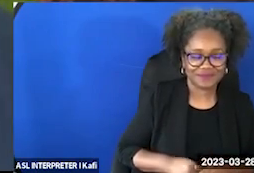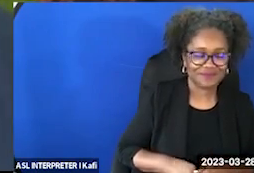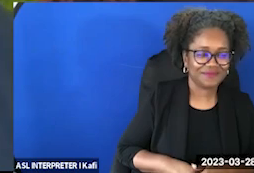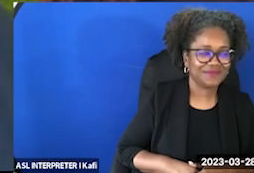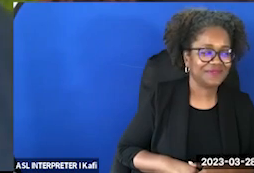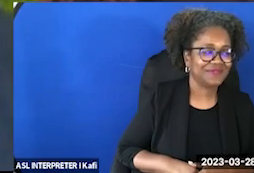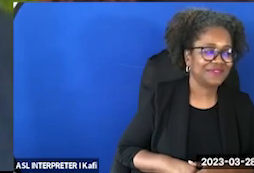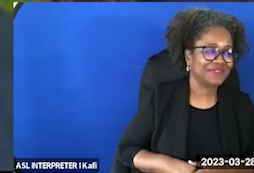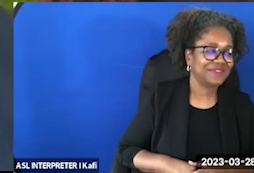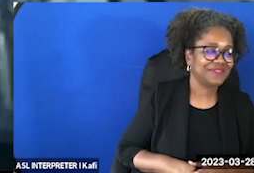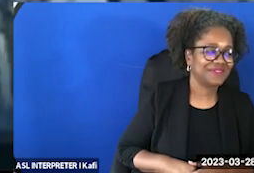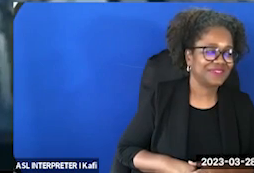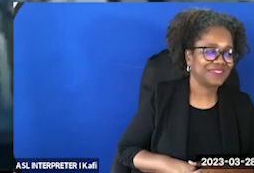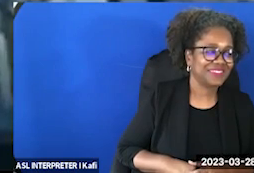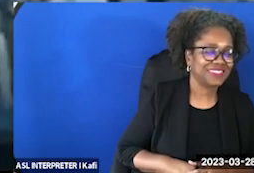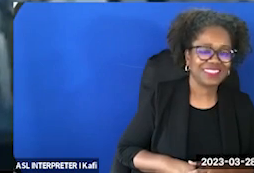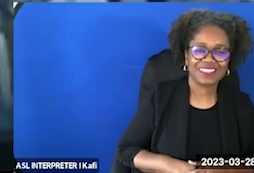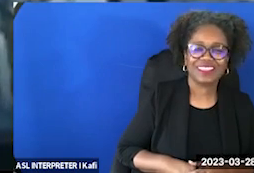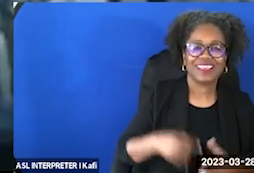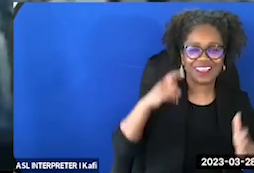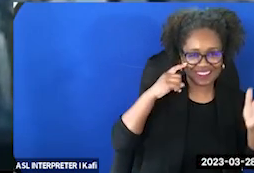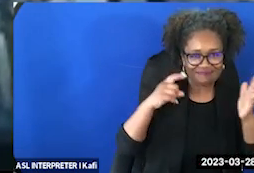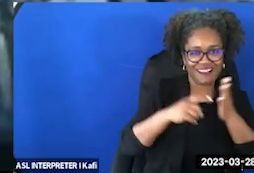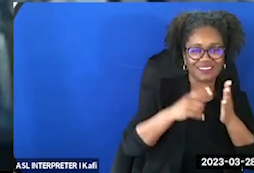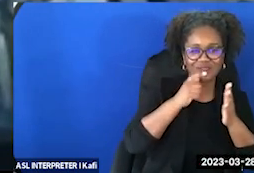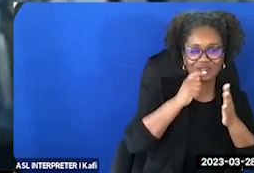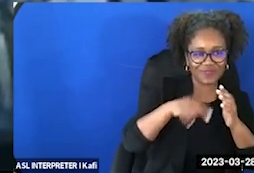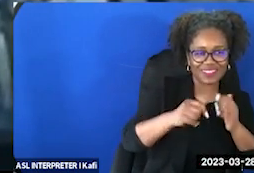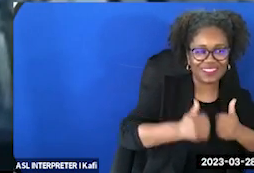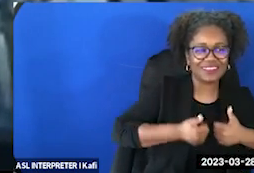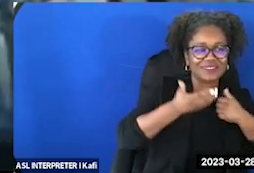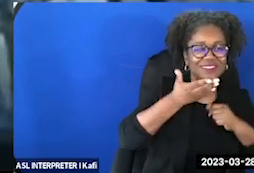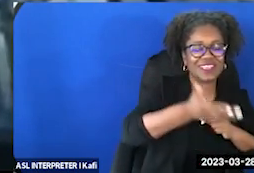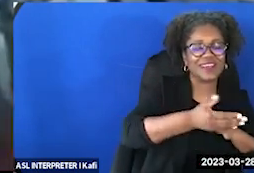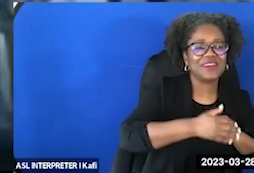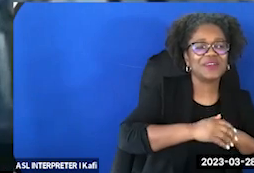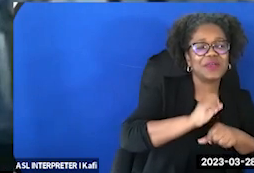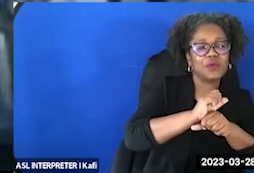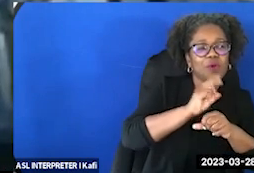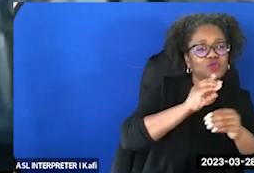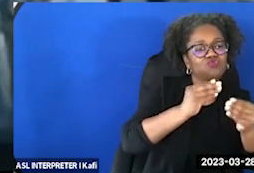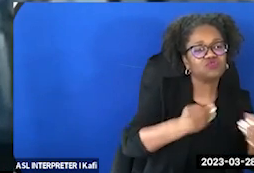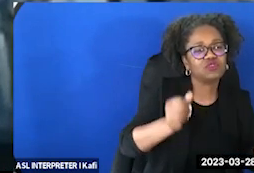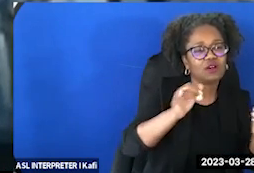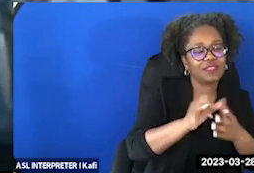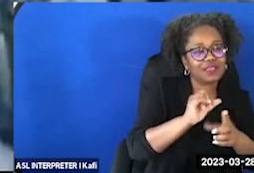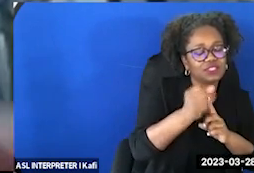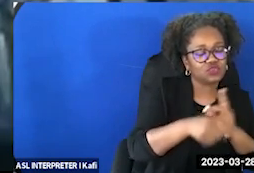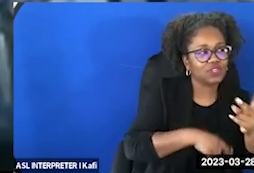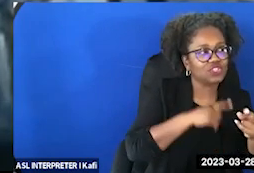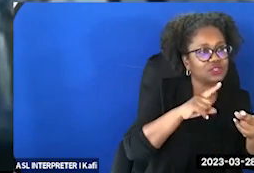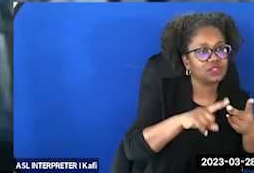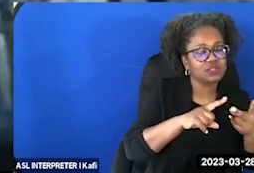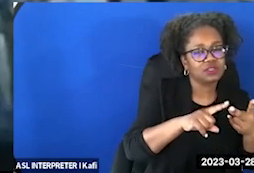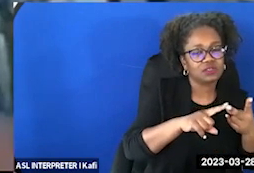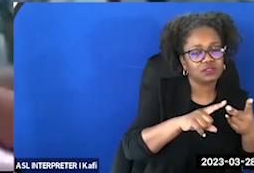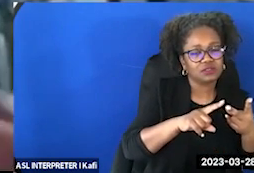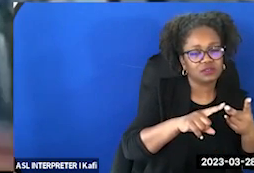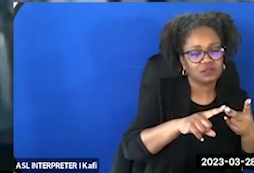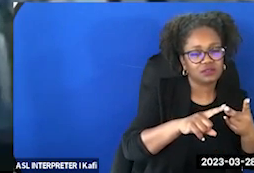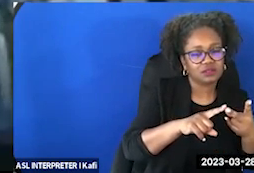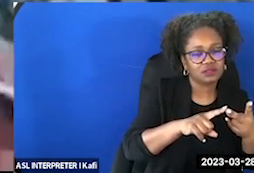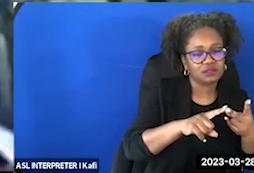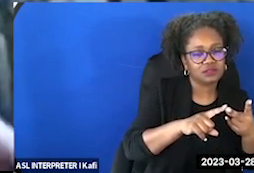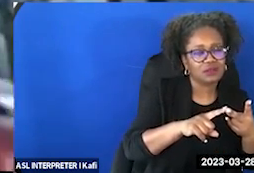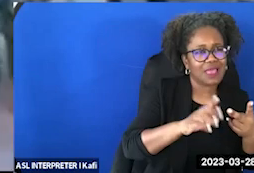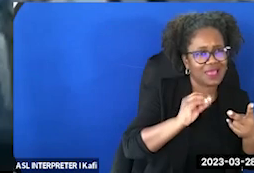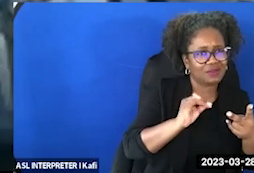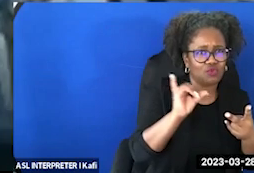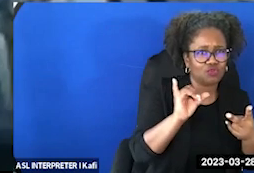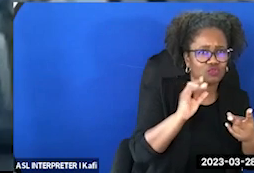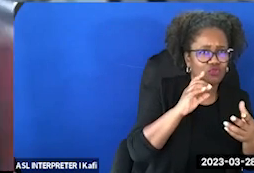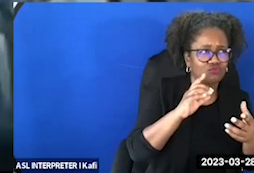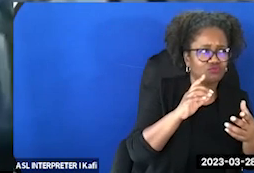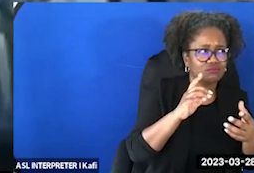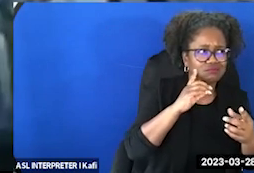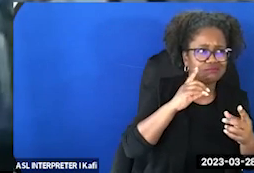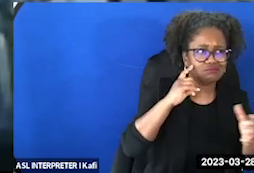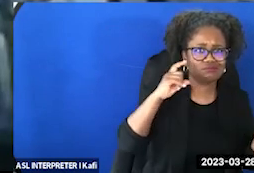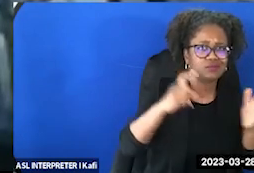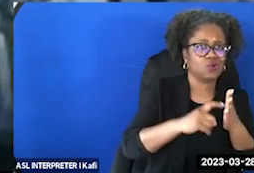Kimberly: it like acknowledging that, and I guess, working to rectify the situation based on that and past instances, I guess, of of racism and and segregation and time, that into